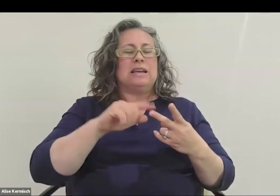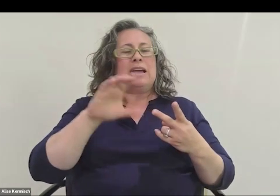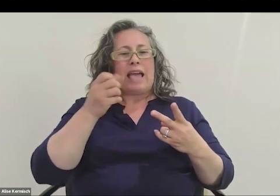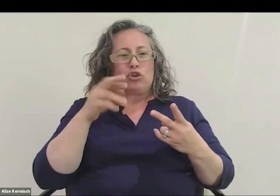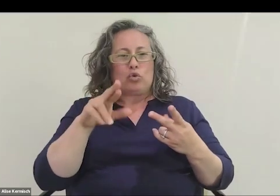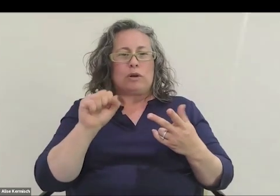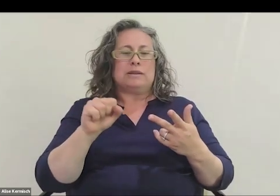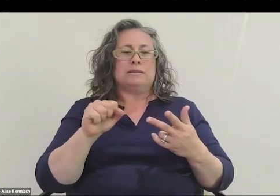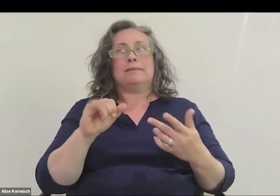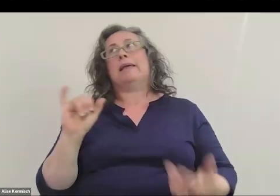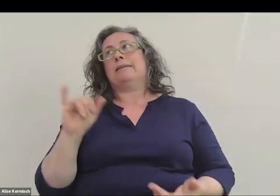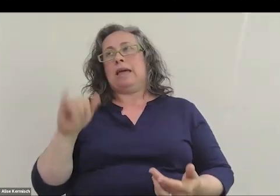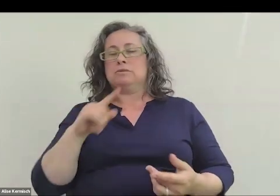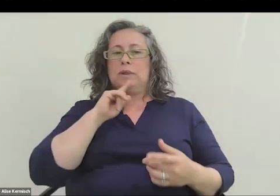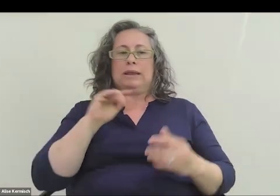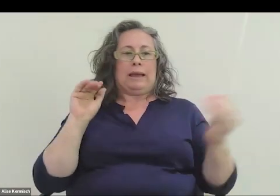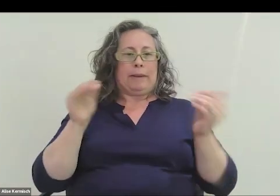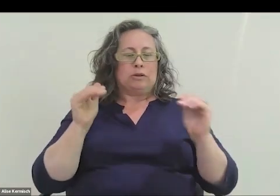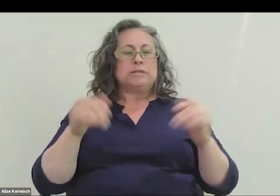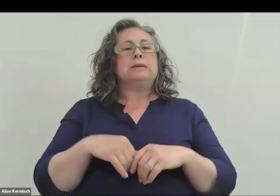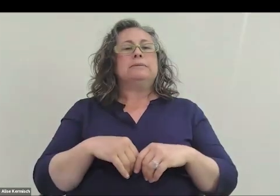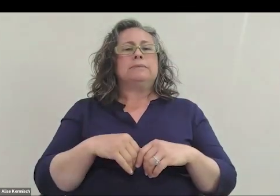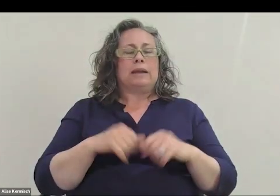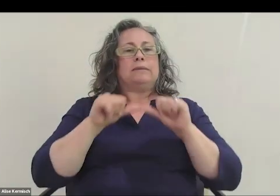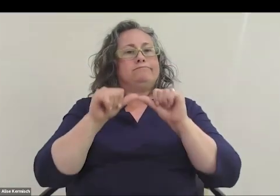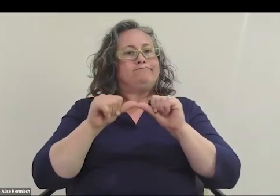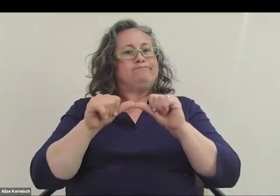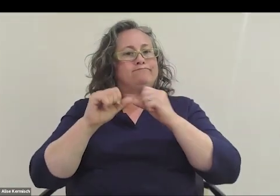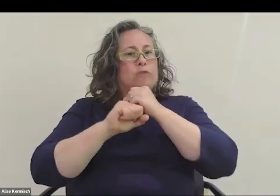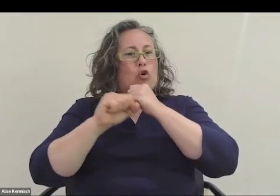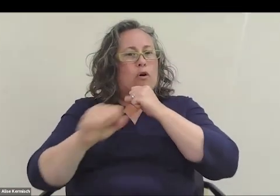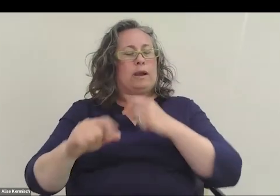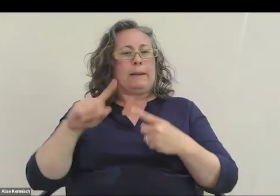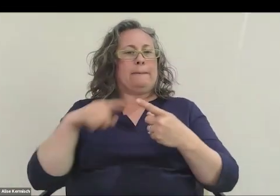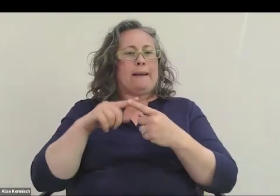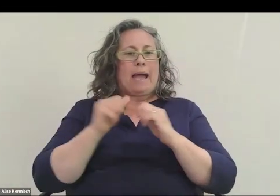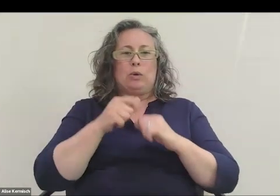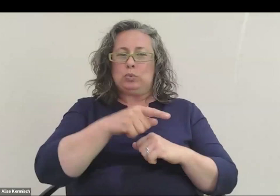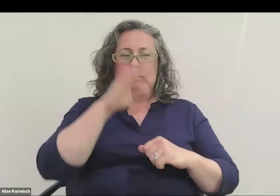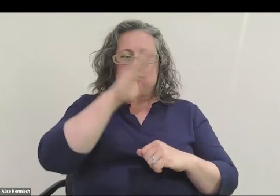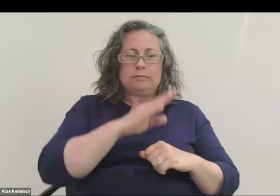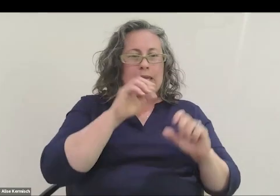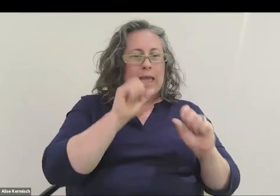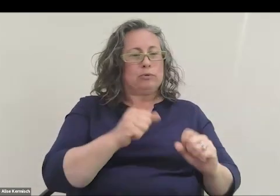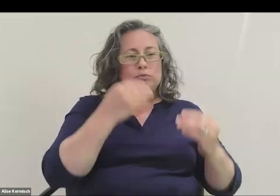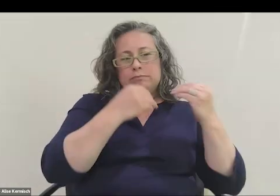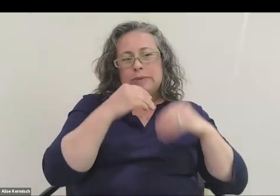of comparison. It waxes on about how you'll never be able to eat in a restaurant comfortably again.